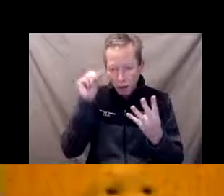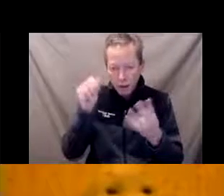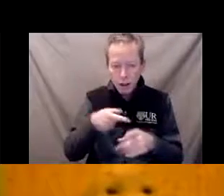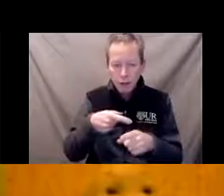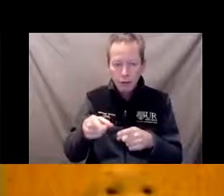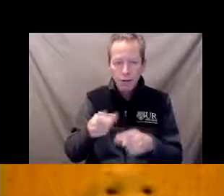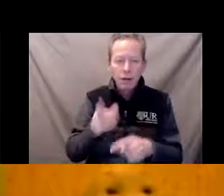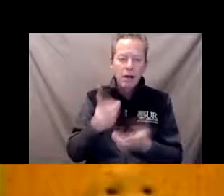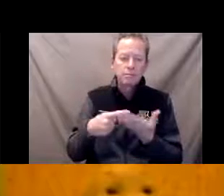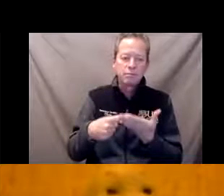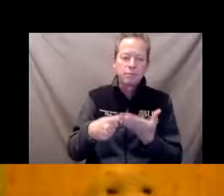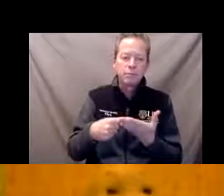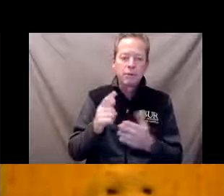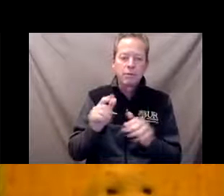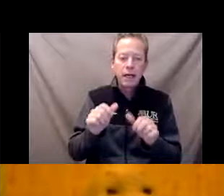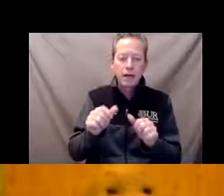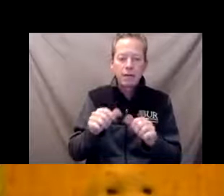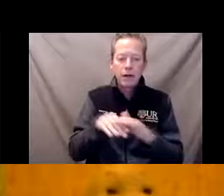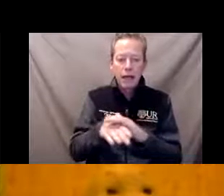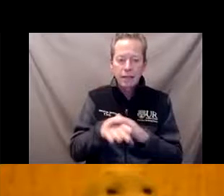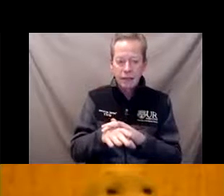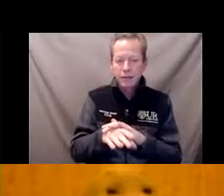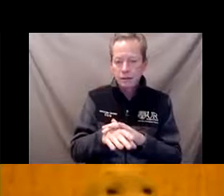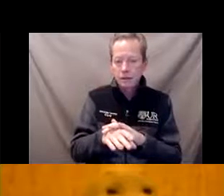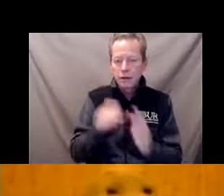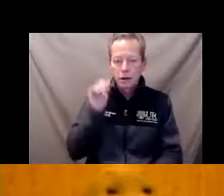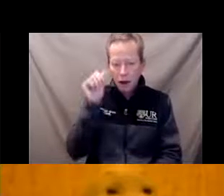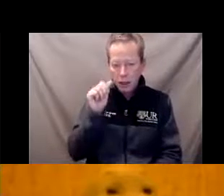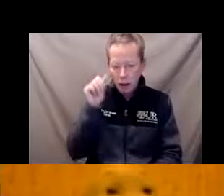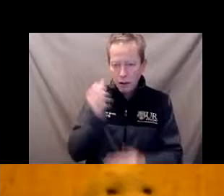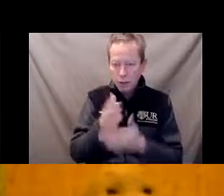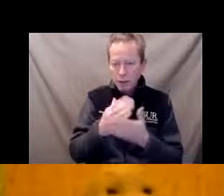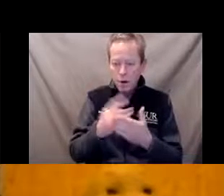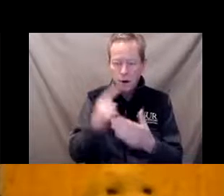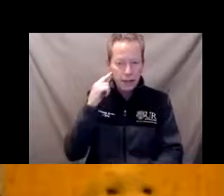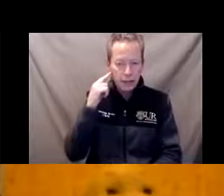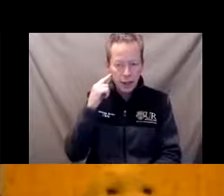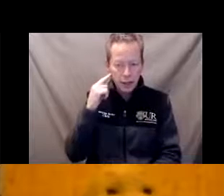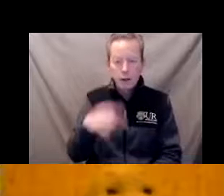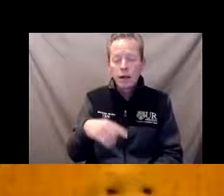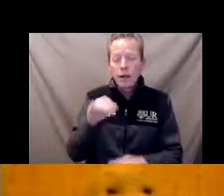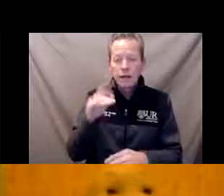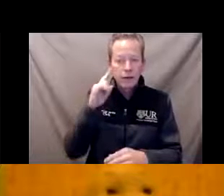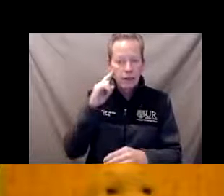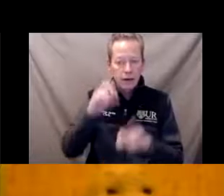being able to access audiology as part of the hearing if there's a hearing issue it's easy